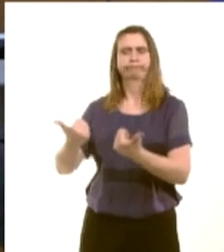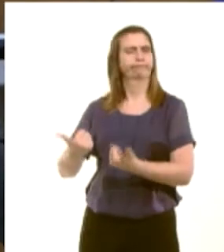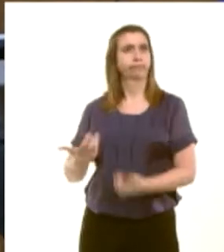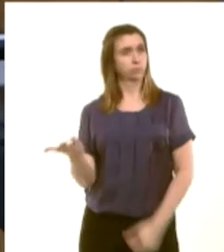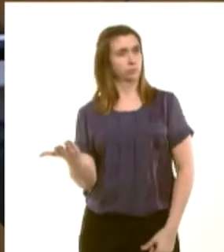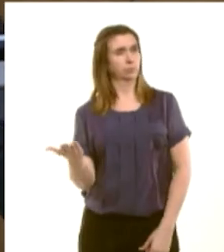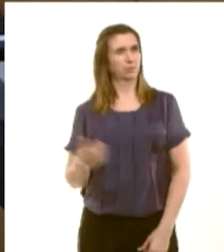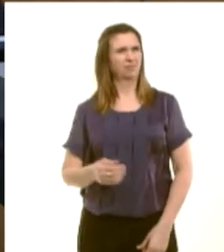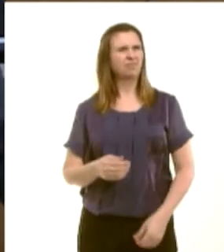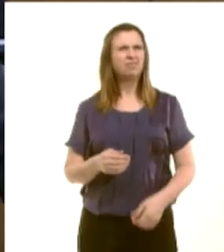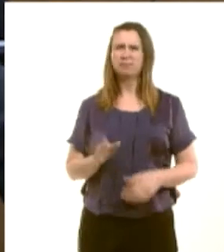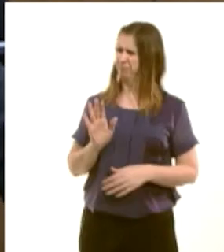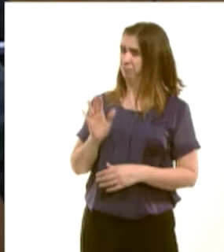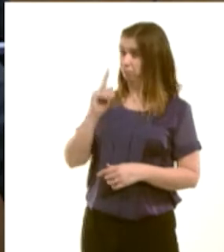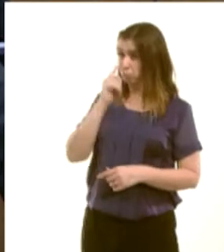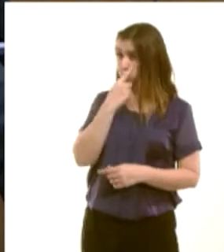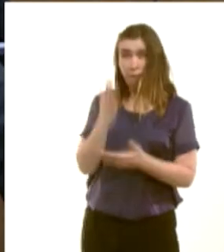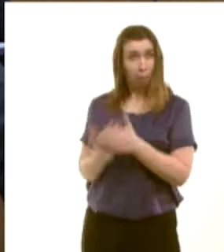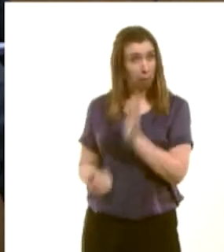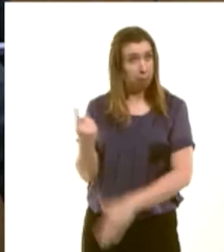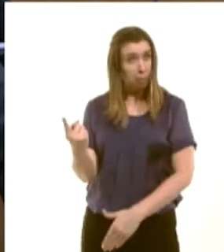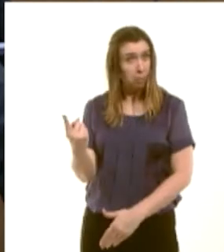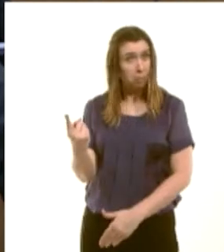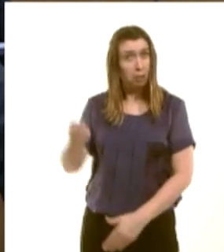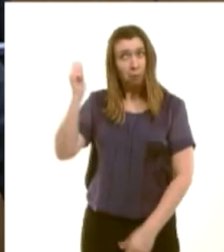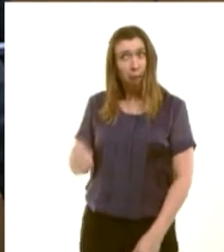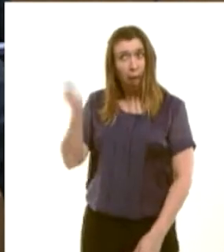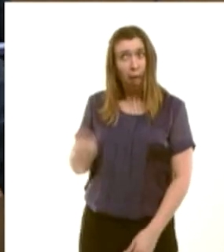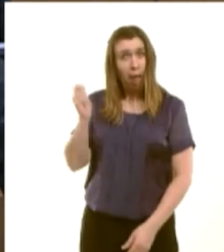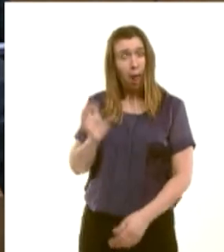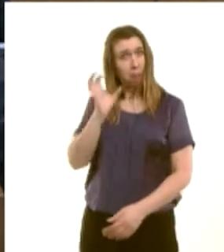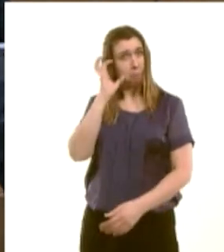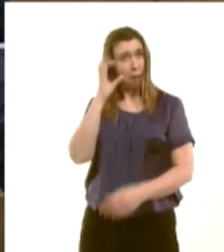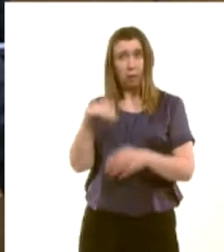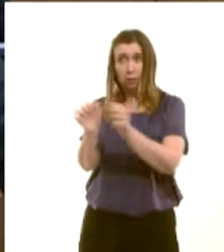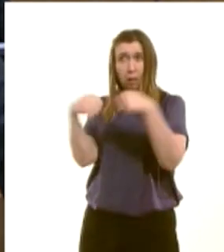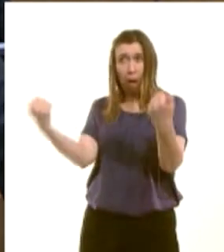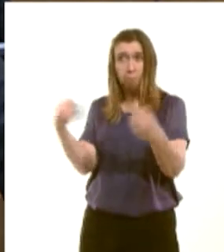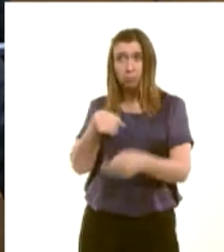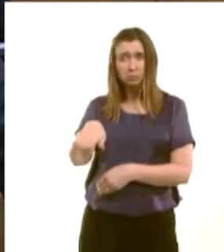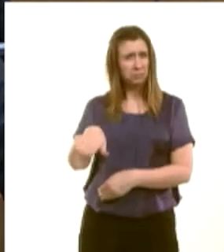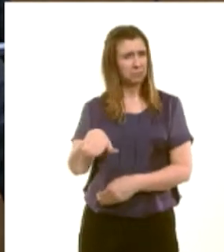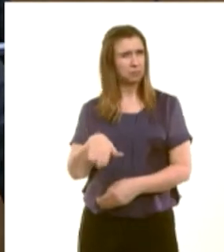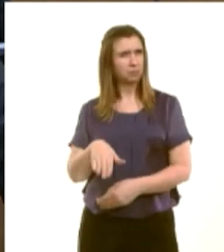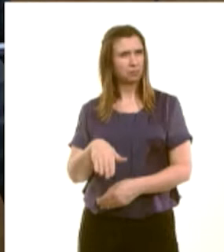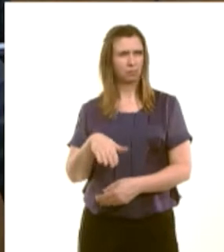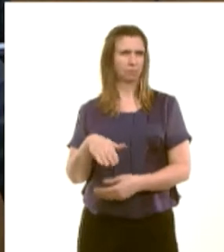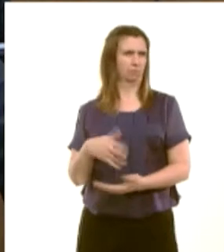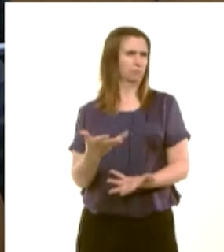but letís not get into that, because we can show exactlyó[Interruption.] He has no evidence of that at all. I mean, there are two things here. First of all, he gives an example of